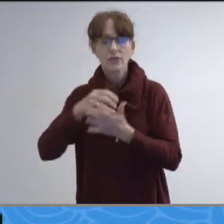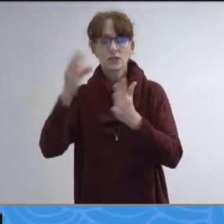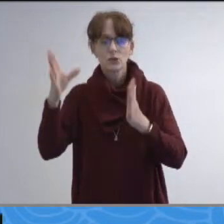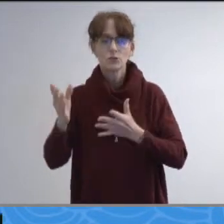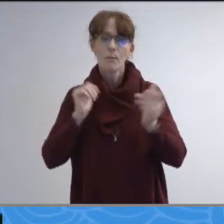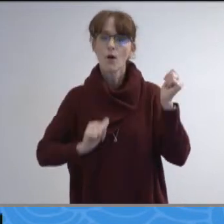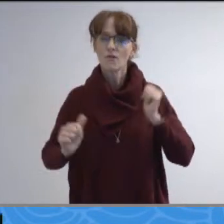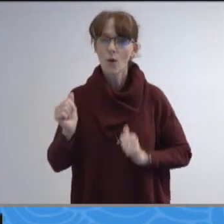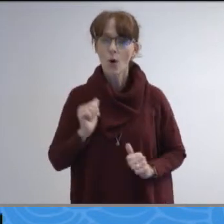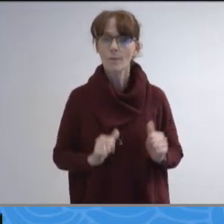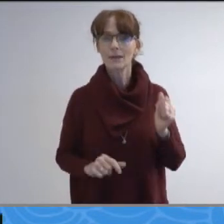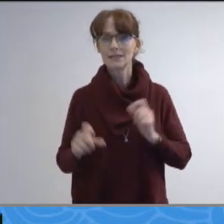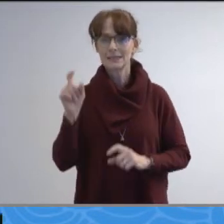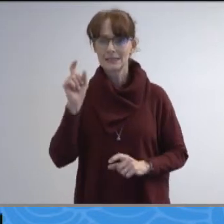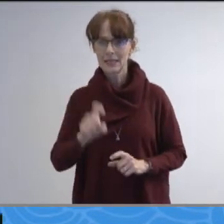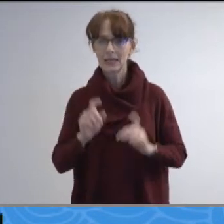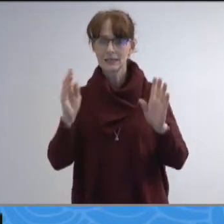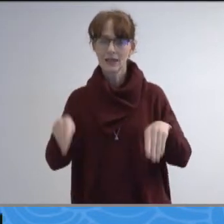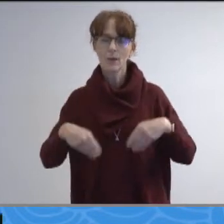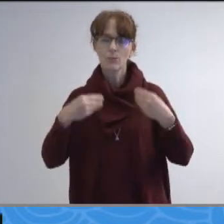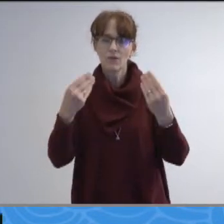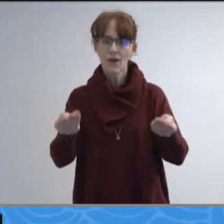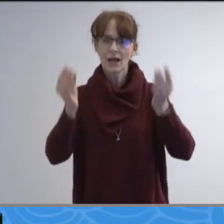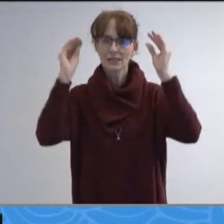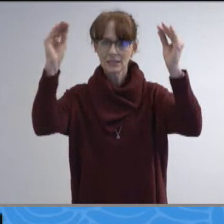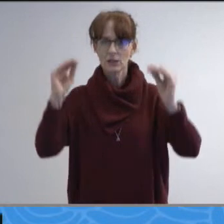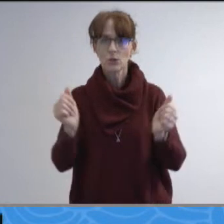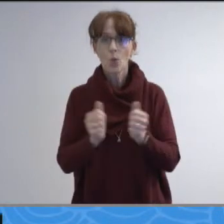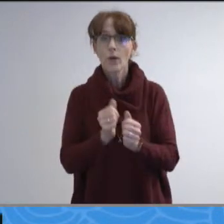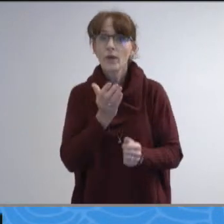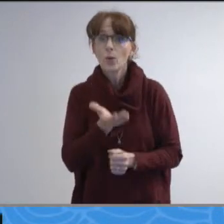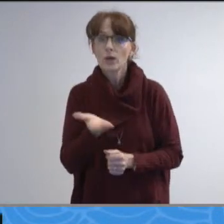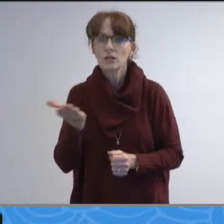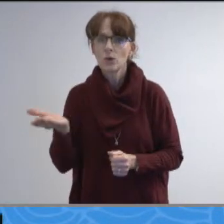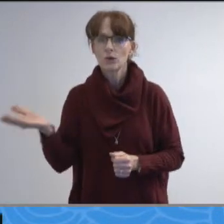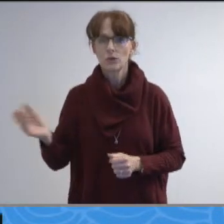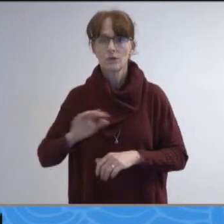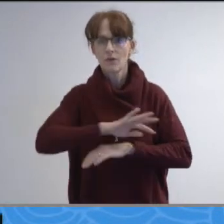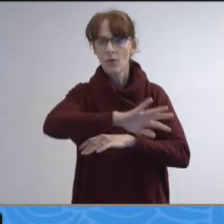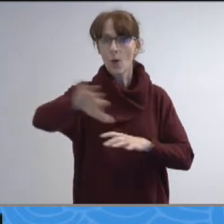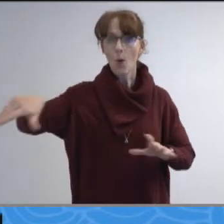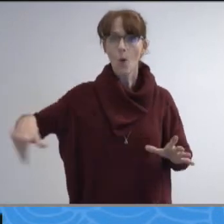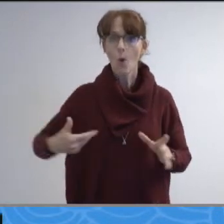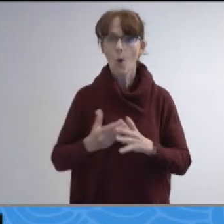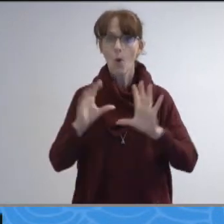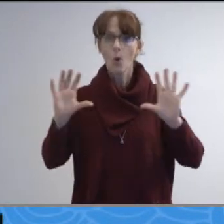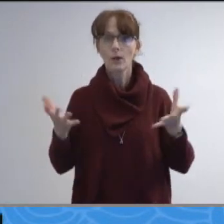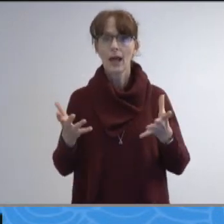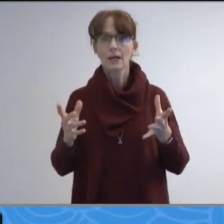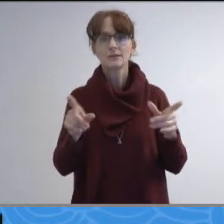and provides your student's teacher with resources for whole class and small group instruction